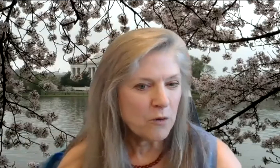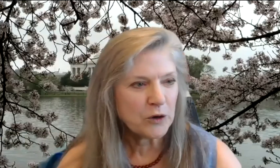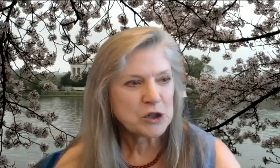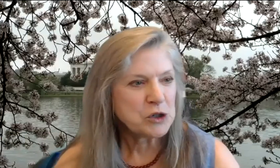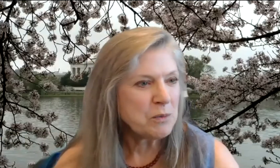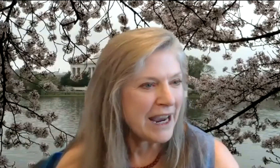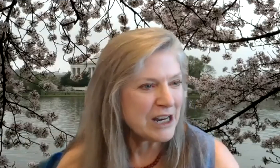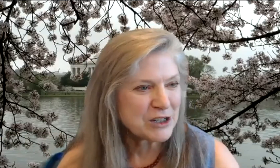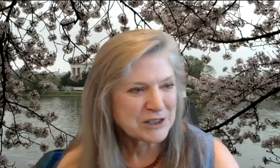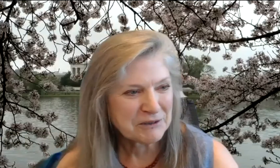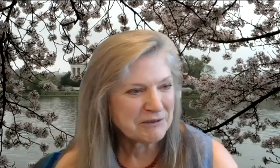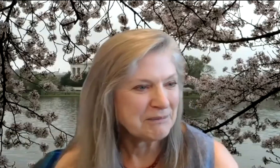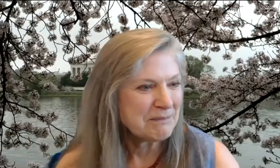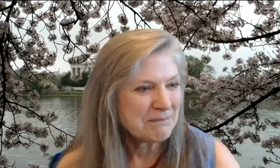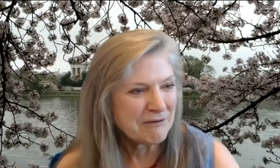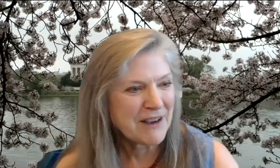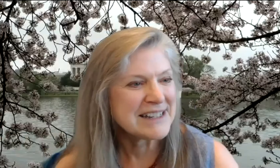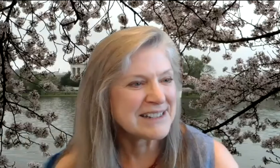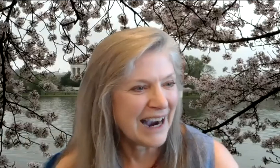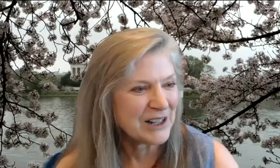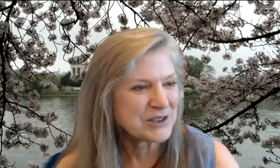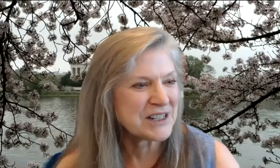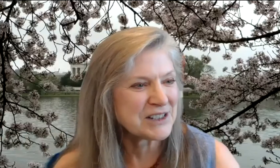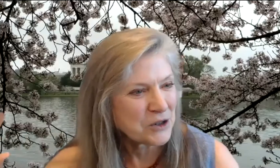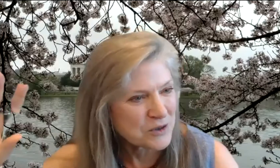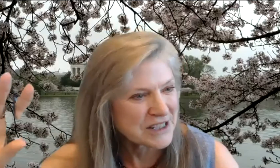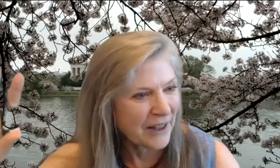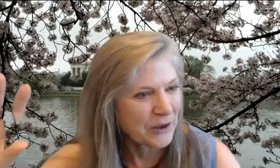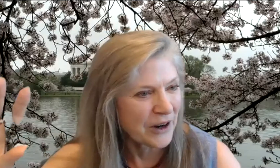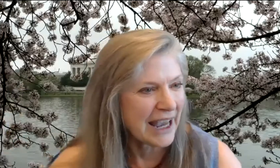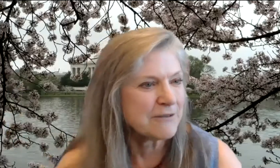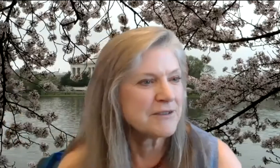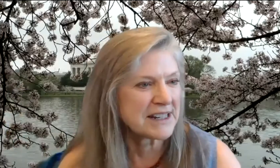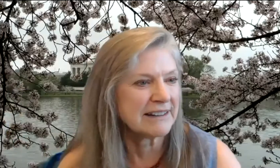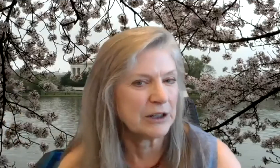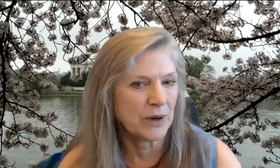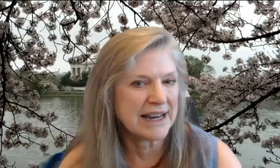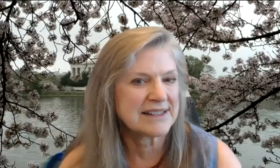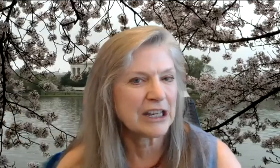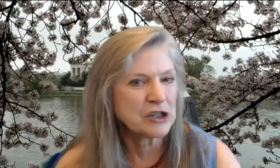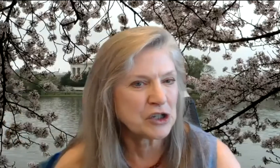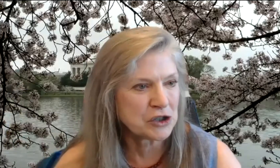over two pages of face tiles to see who’s got their hand physically raised; I can just